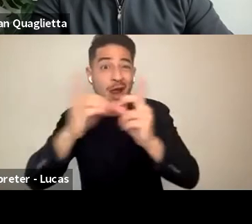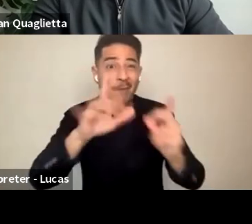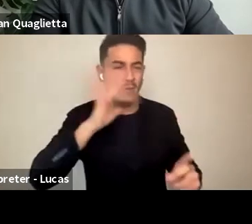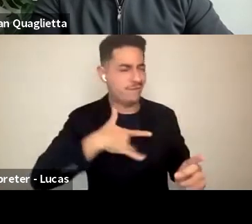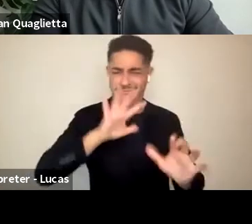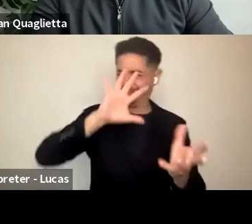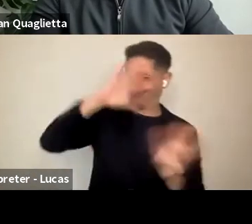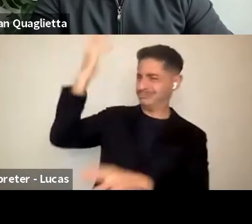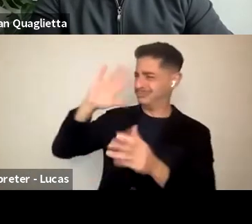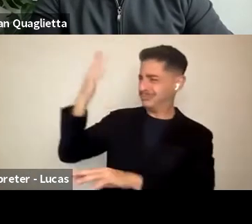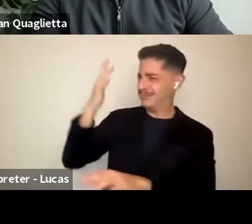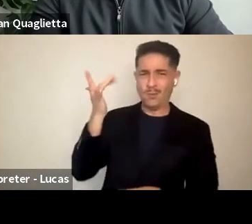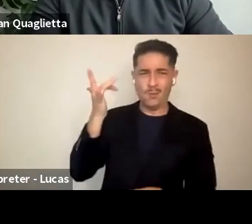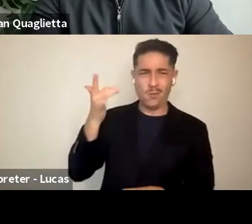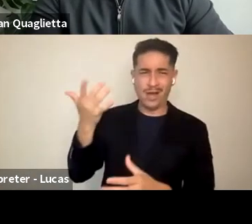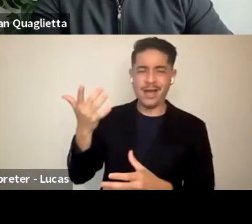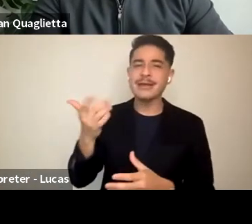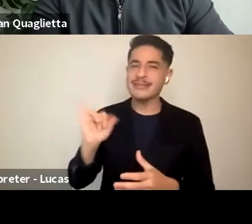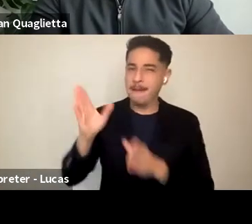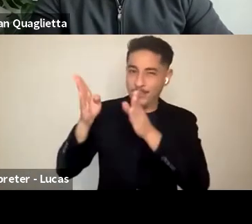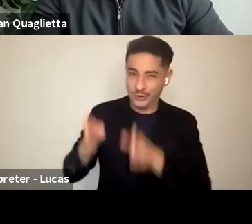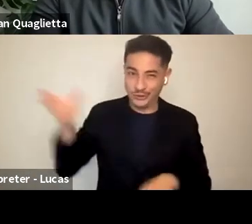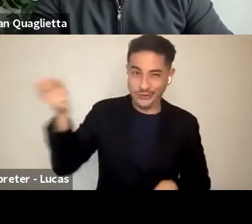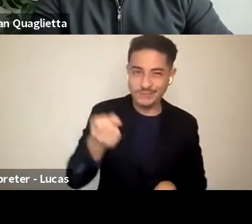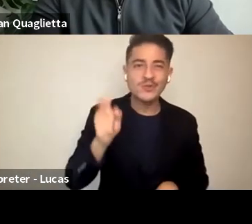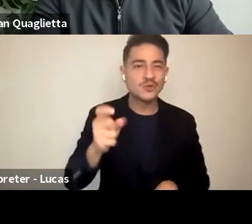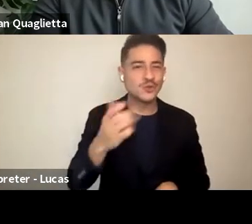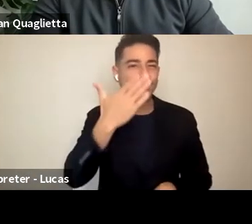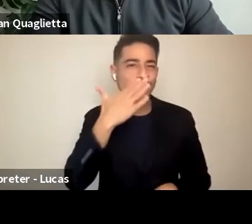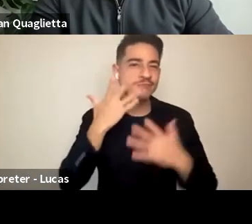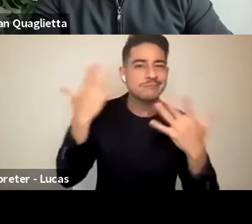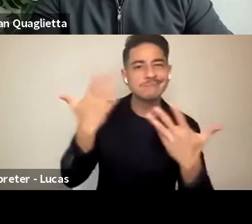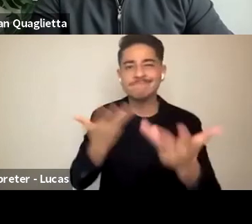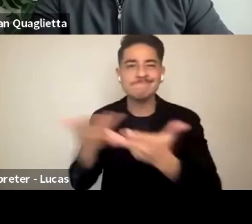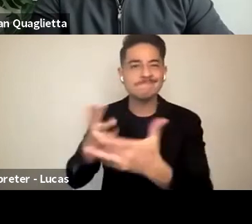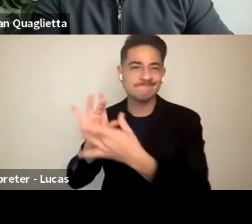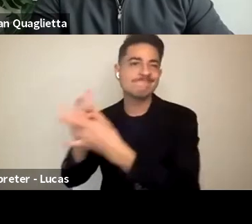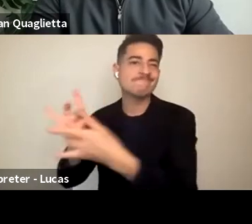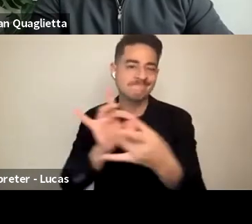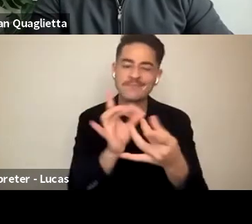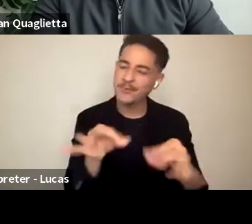connect well with others. I find that important. Great. Thank you. Excellent points.